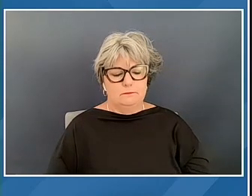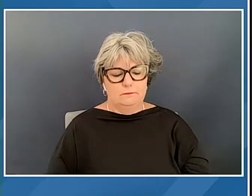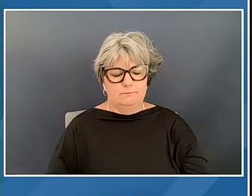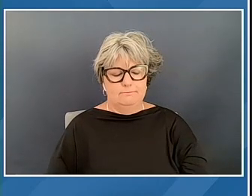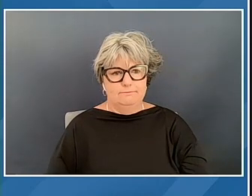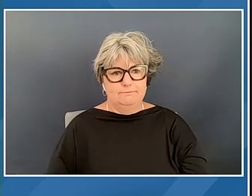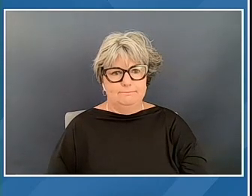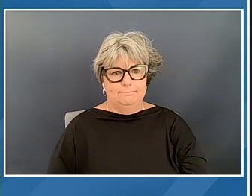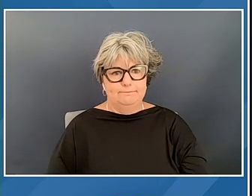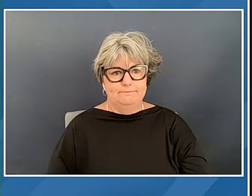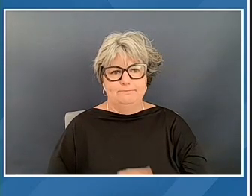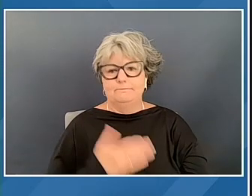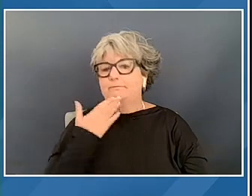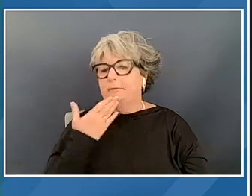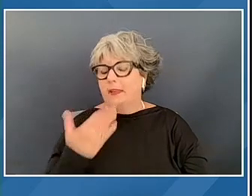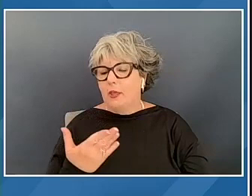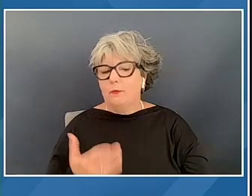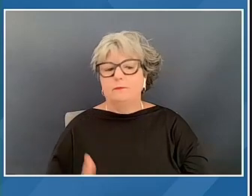Thank you for that clarification.